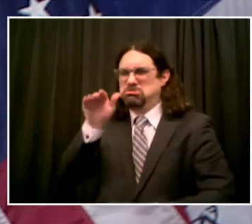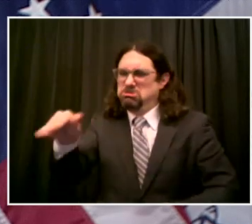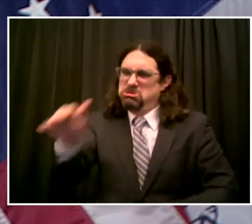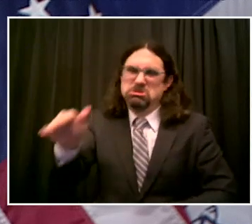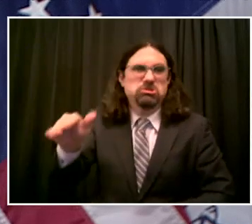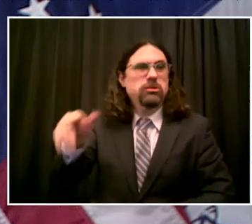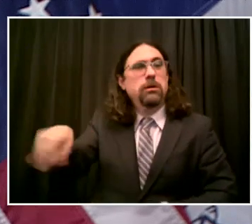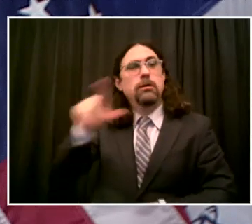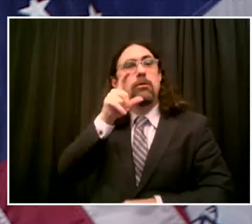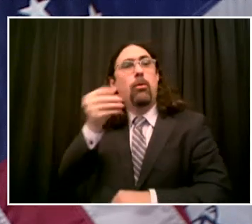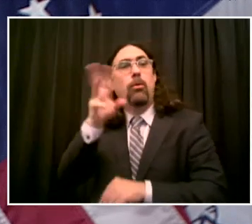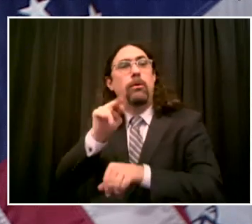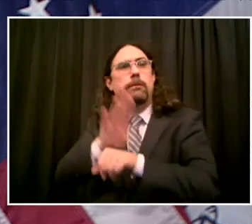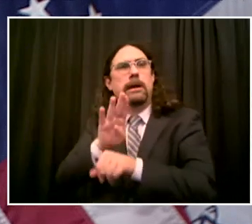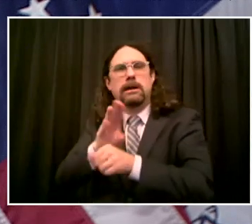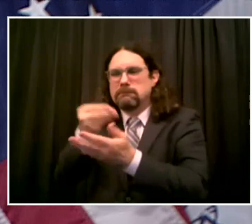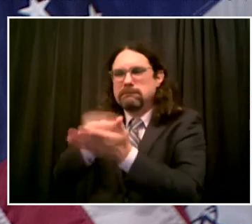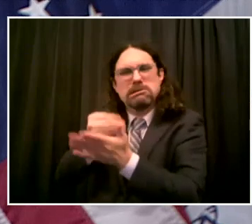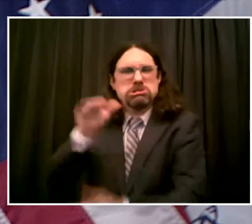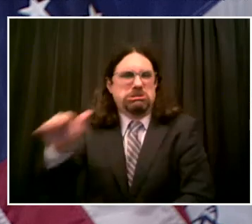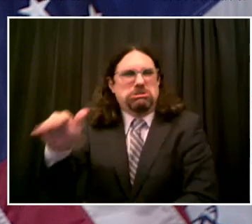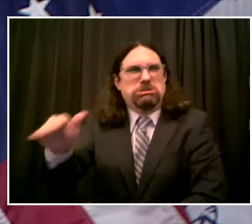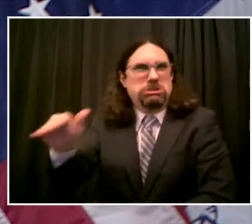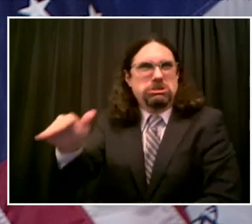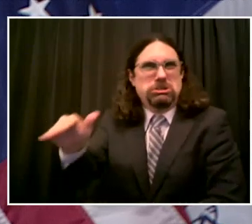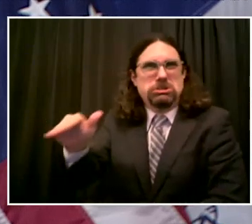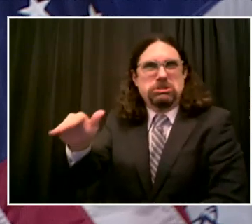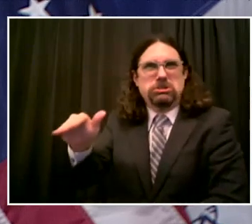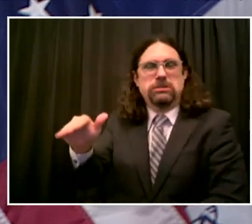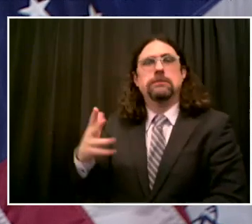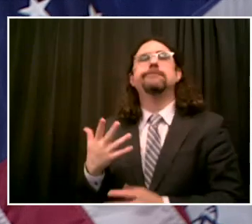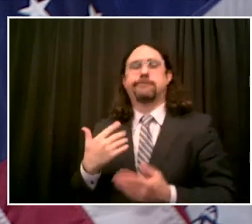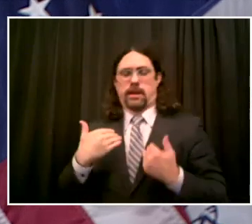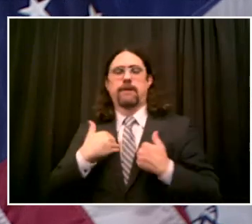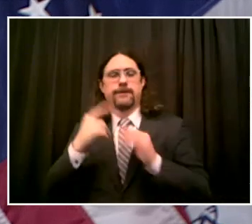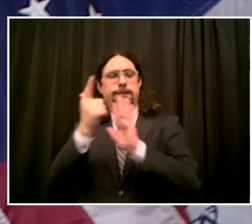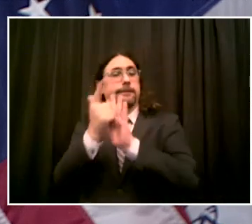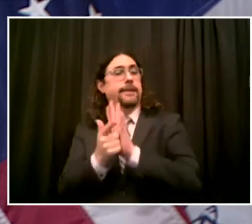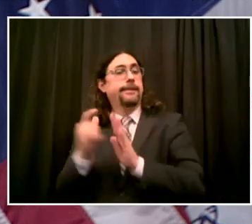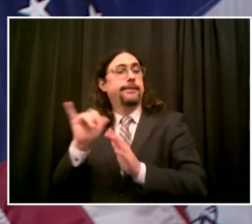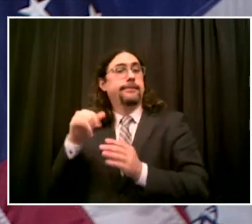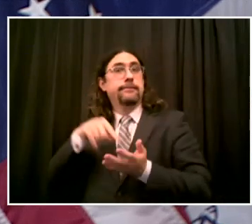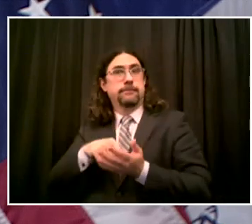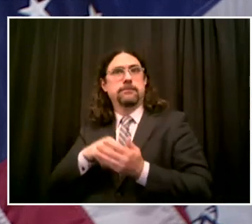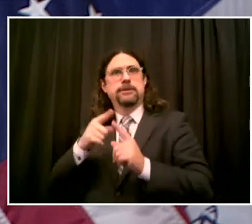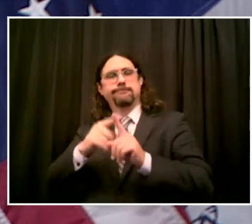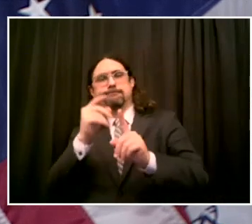AND USING IT AS A TIME TO HARASS AND MISTREATi ■ TENANTS.P?'Pñ THE LEGISLATION